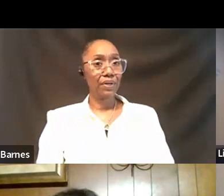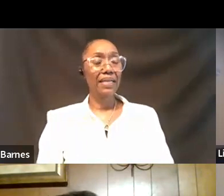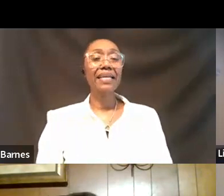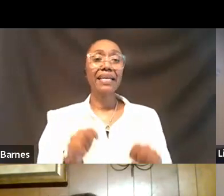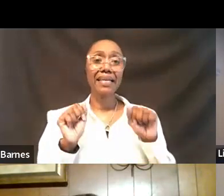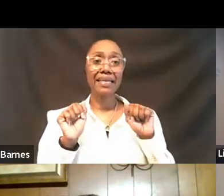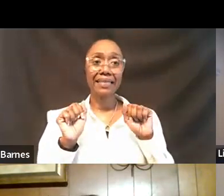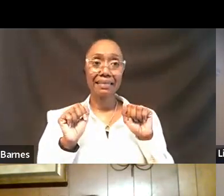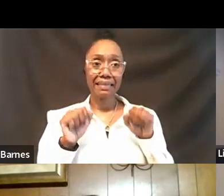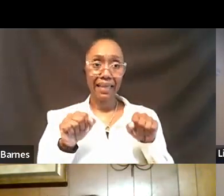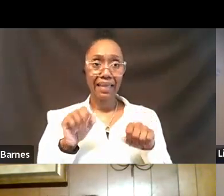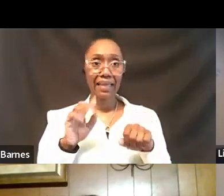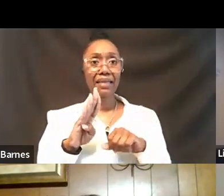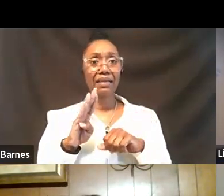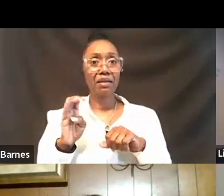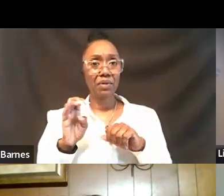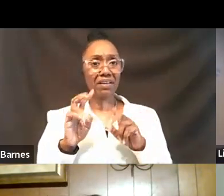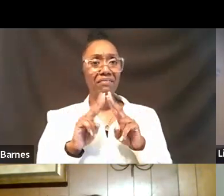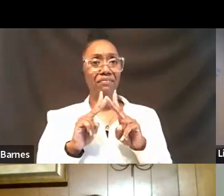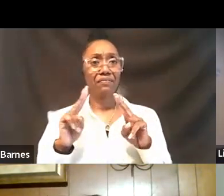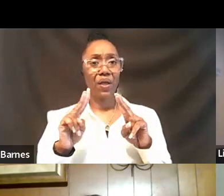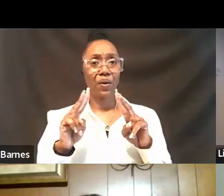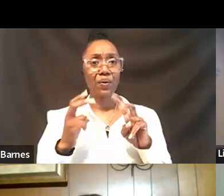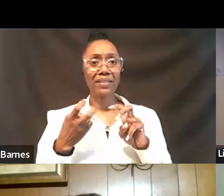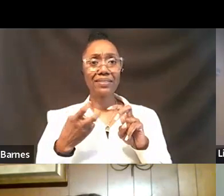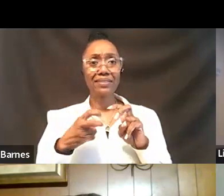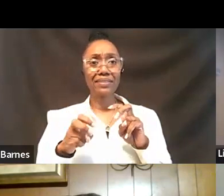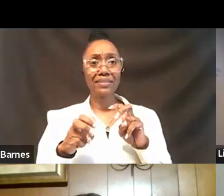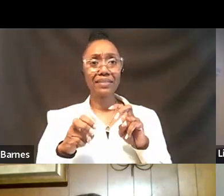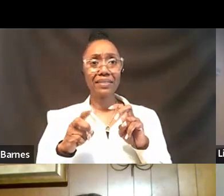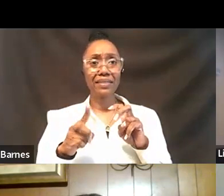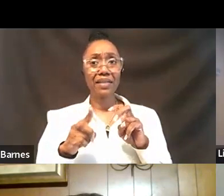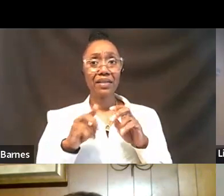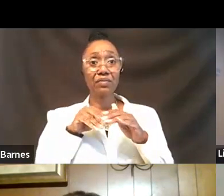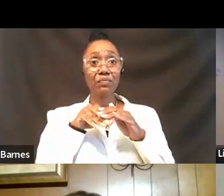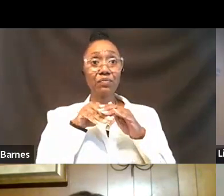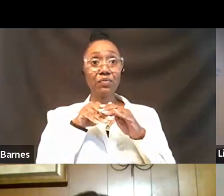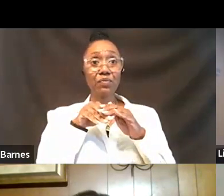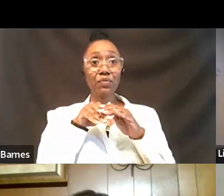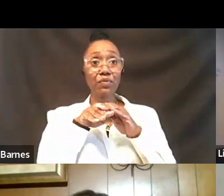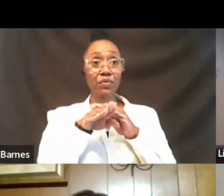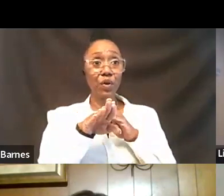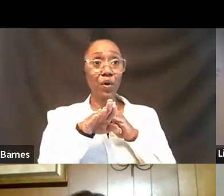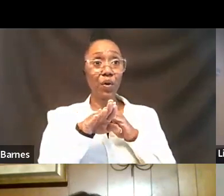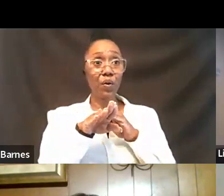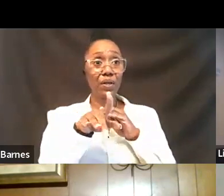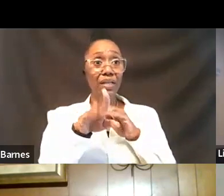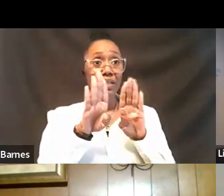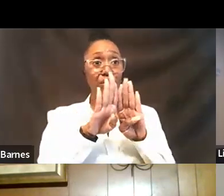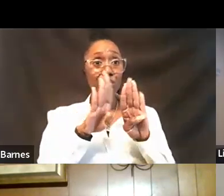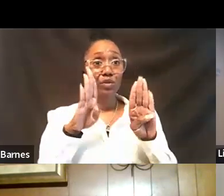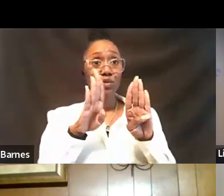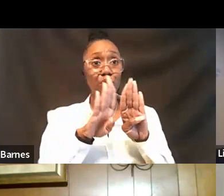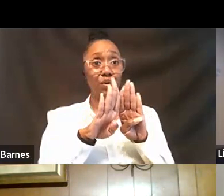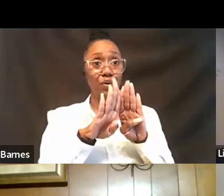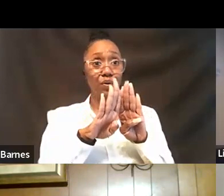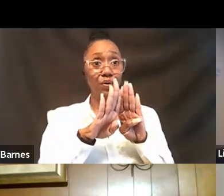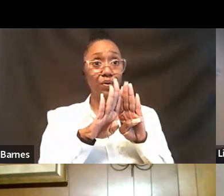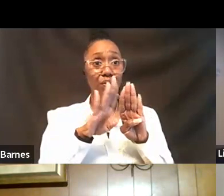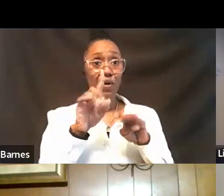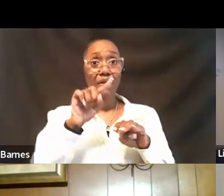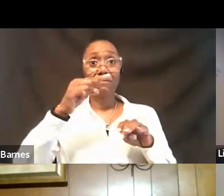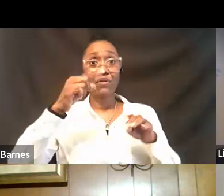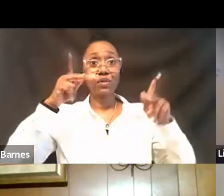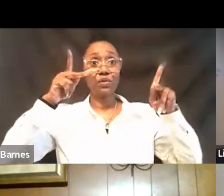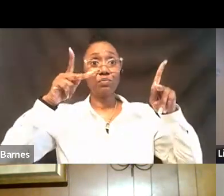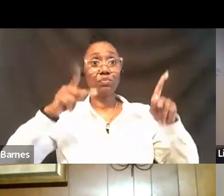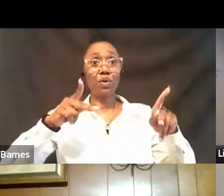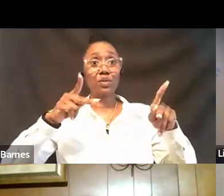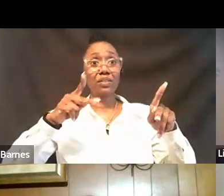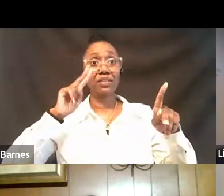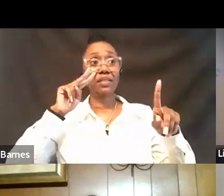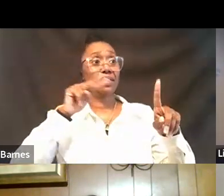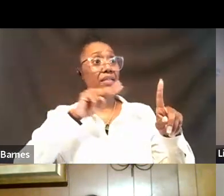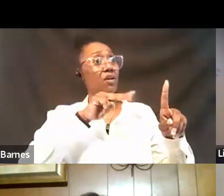Very difficult to be the like you said the first of the door in your place to have you know have it be the first person that they've dealt with that has a disability and.